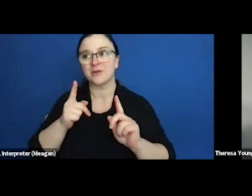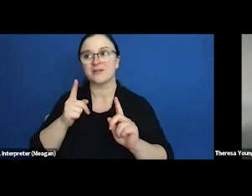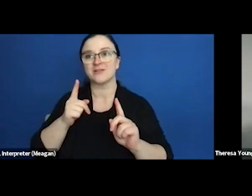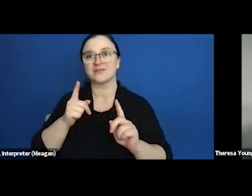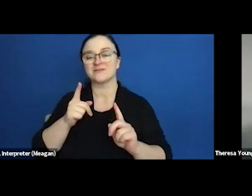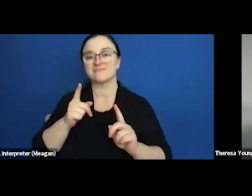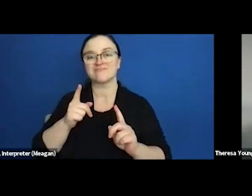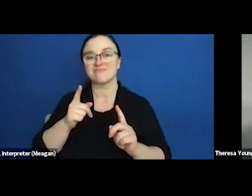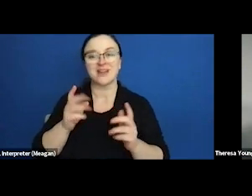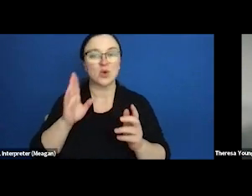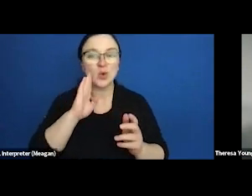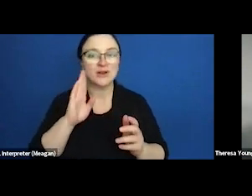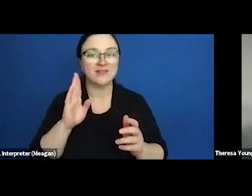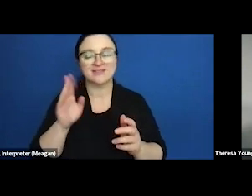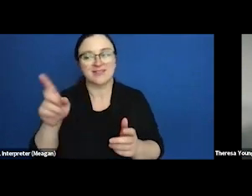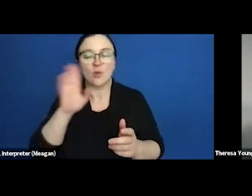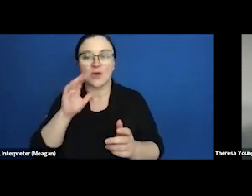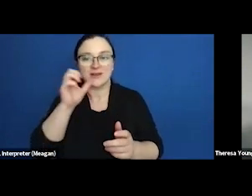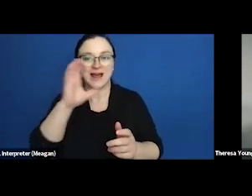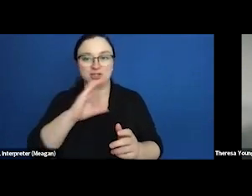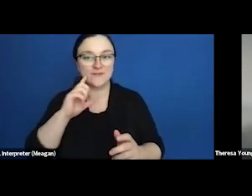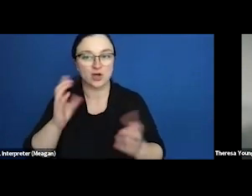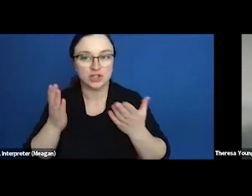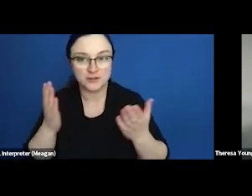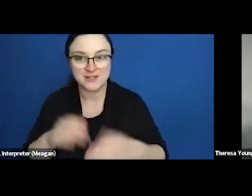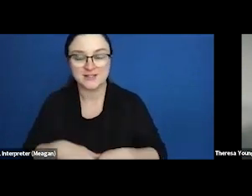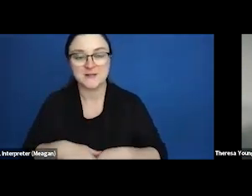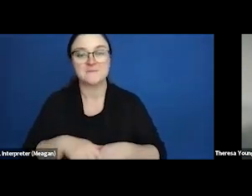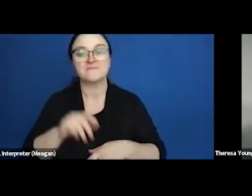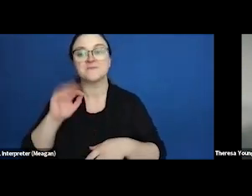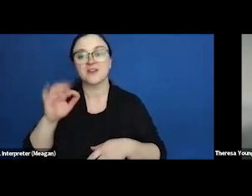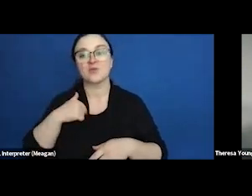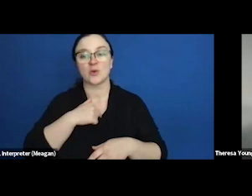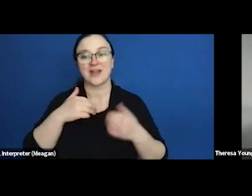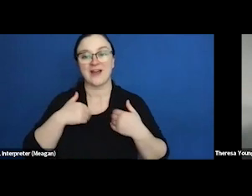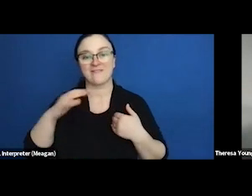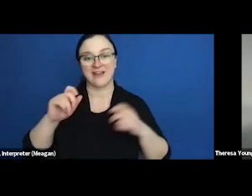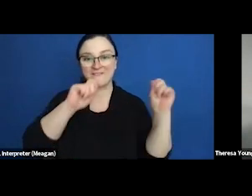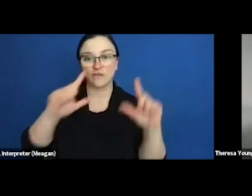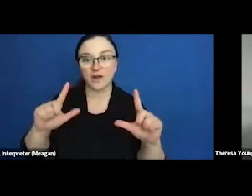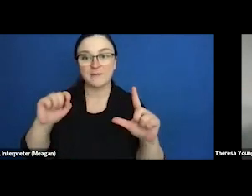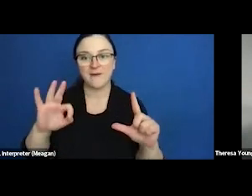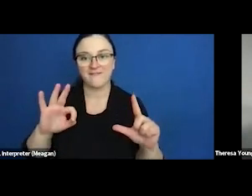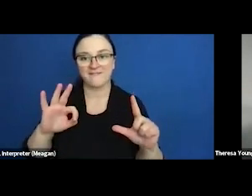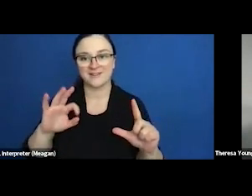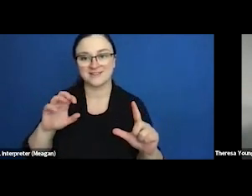if we're coming from a frame of stigmatized belief. People vote with their feet,